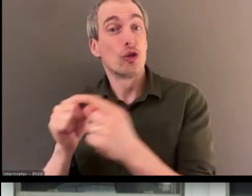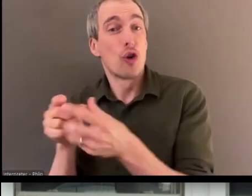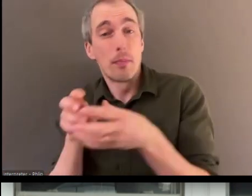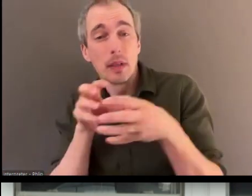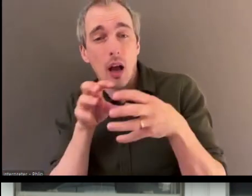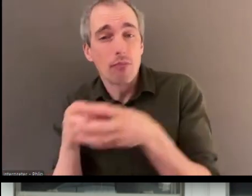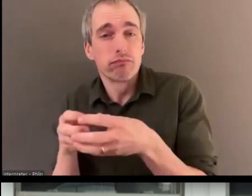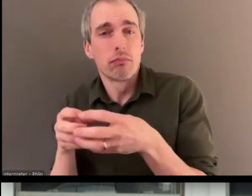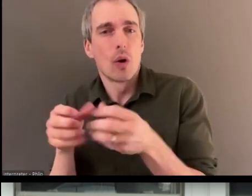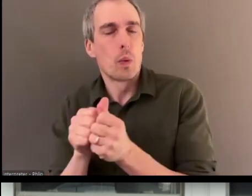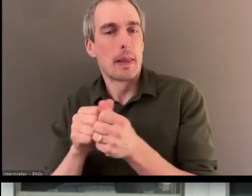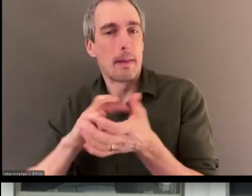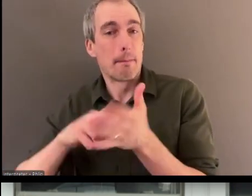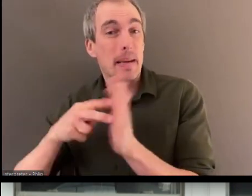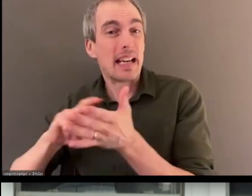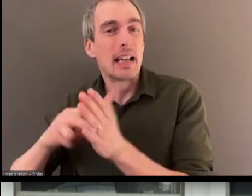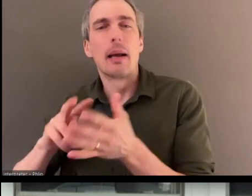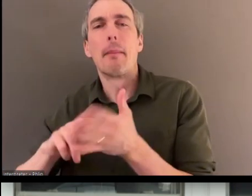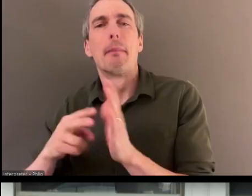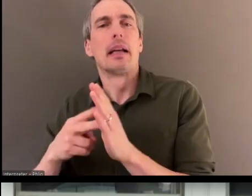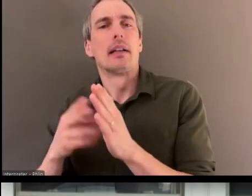So it's not just working in English.